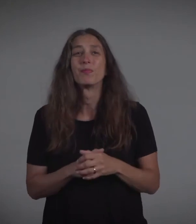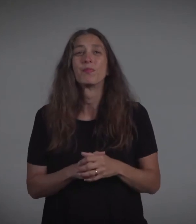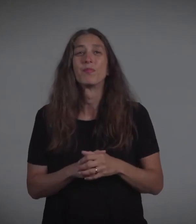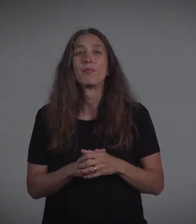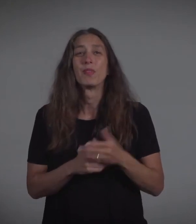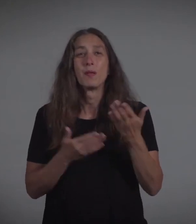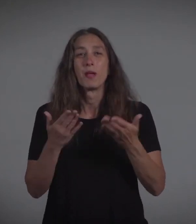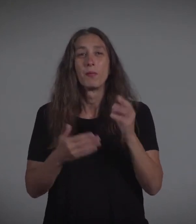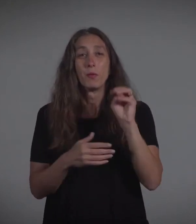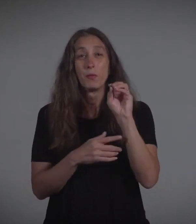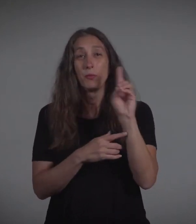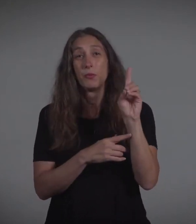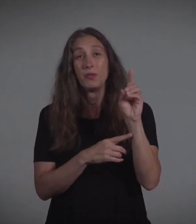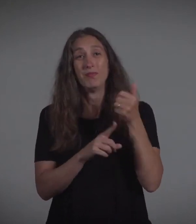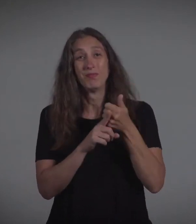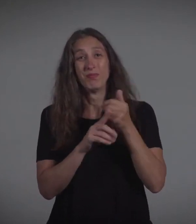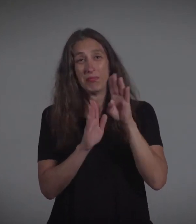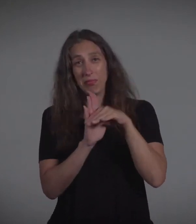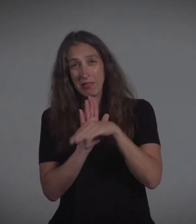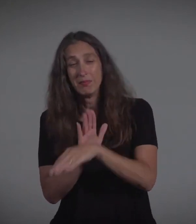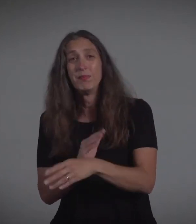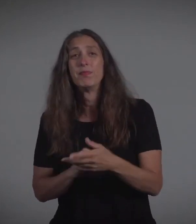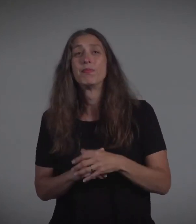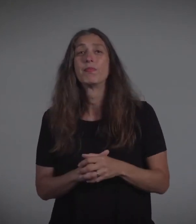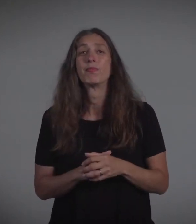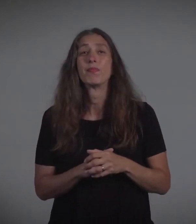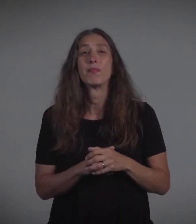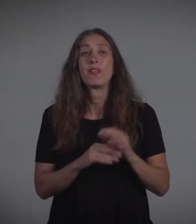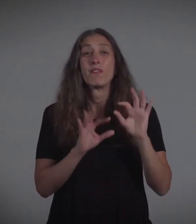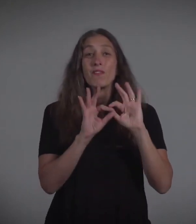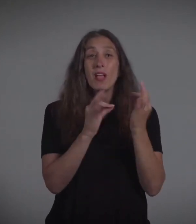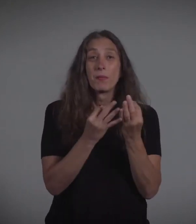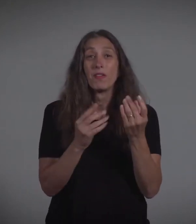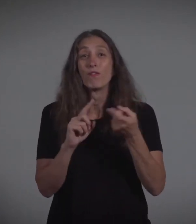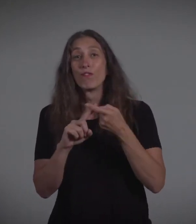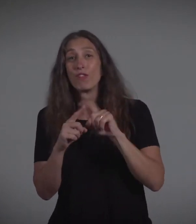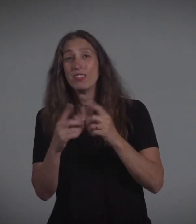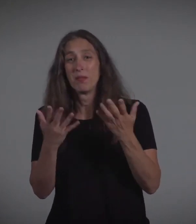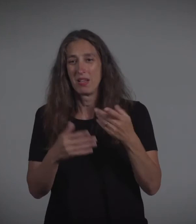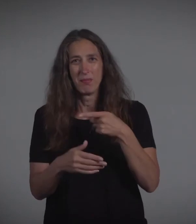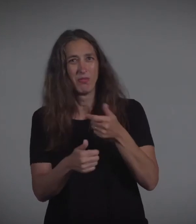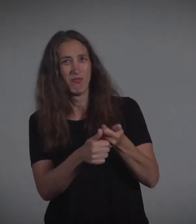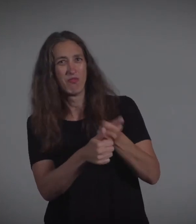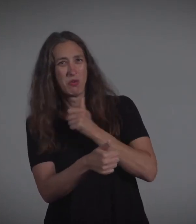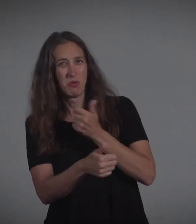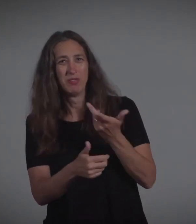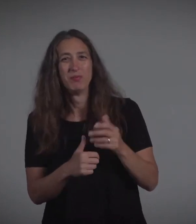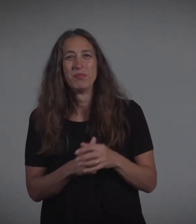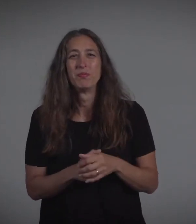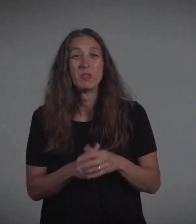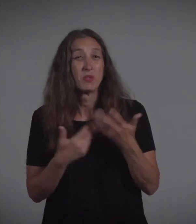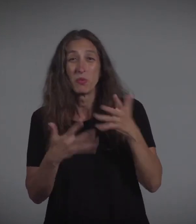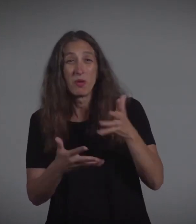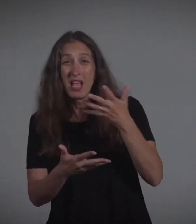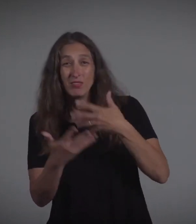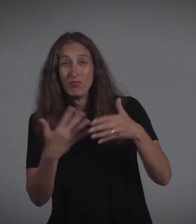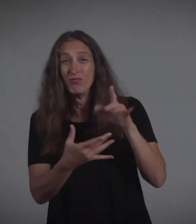Or you may have infections, or bleeding. Your mood may get worse. You might avoid family and friends, and you don't want